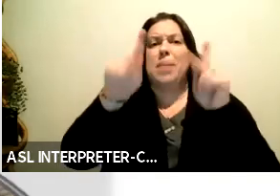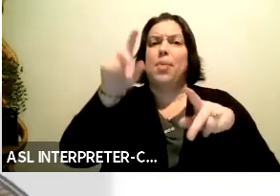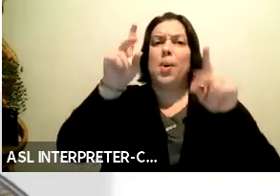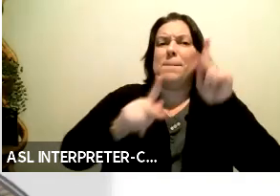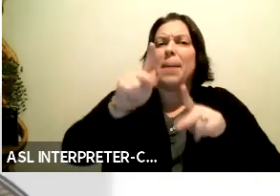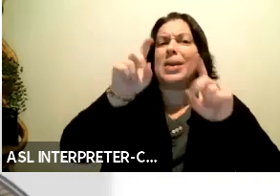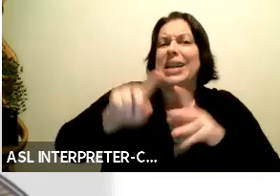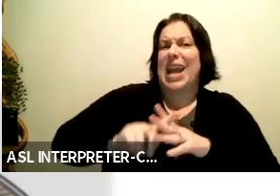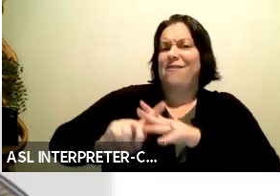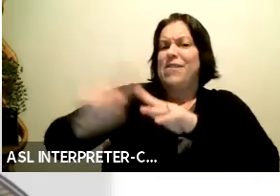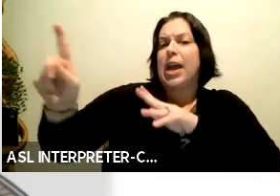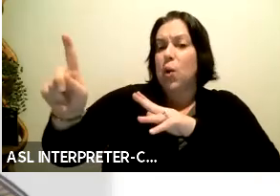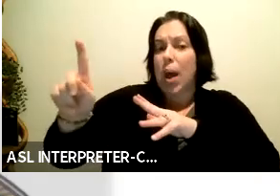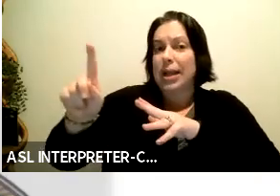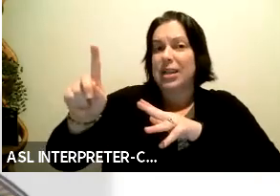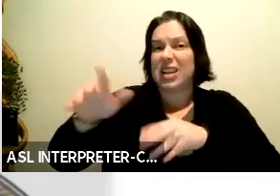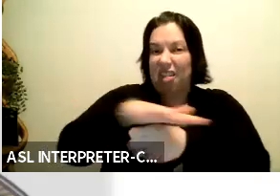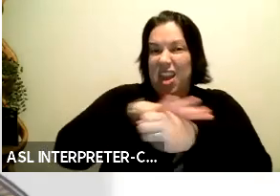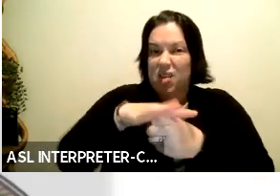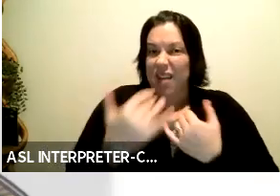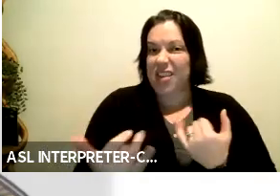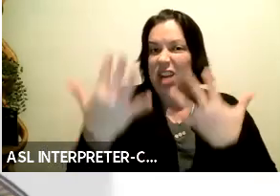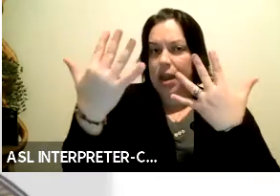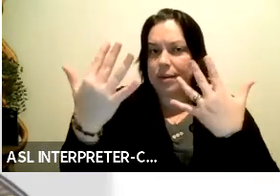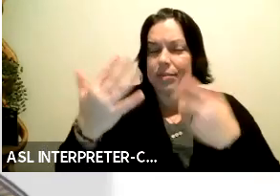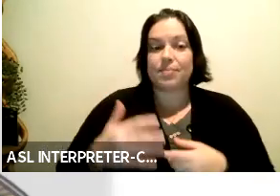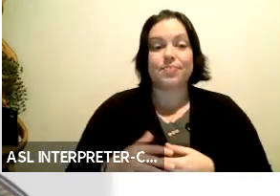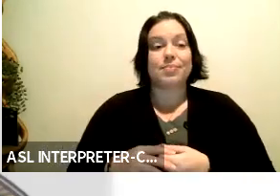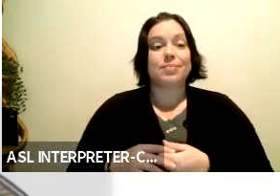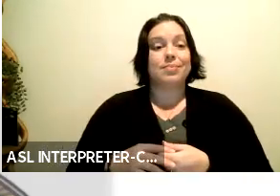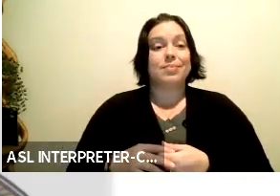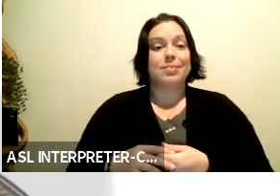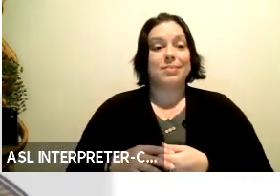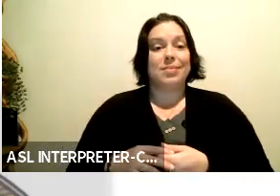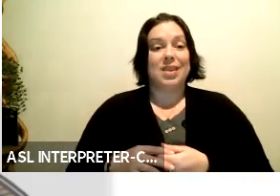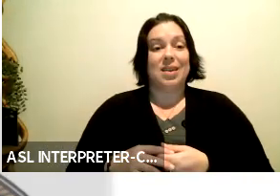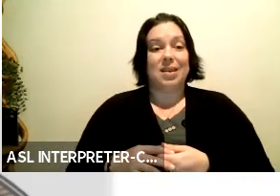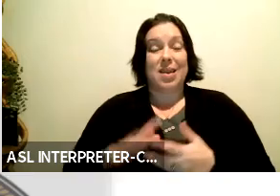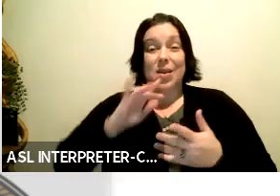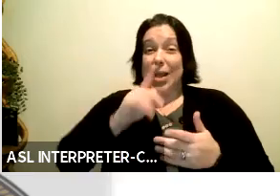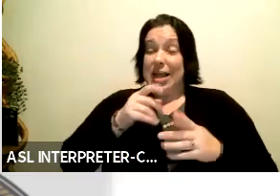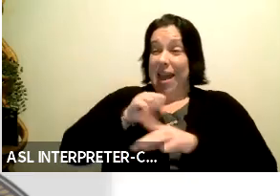of there. What caused a cascading event, for those who weren't even in the fire. And then